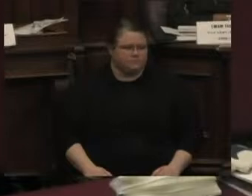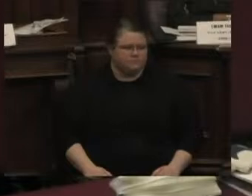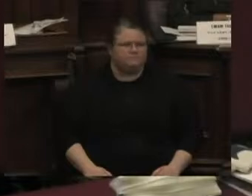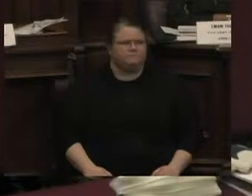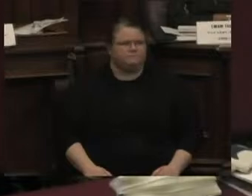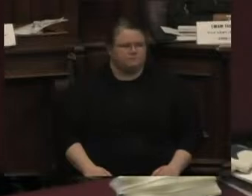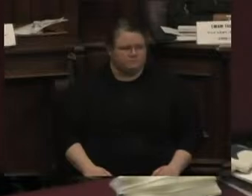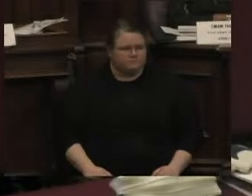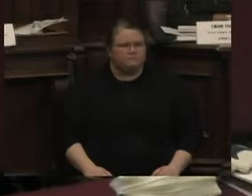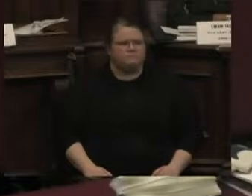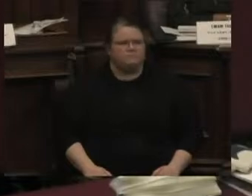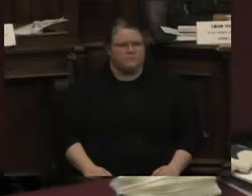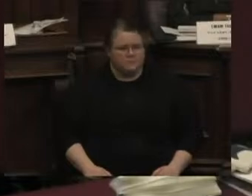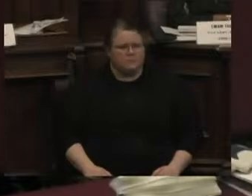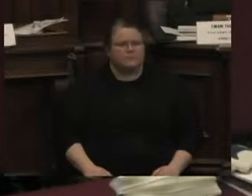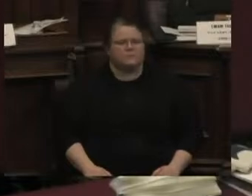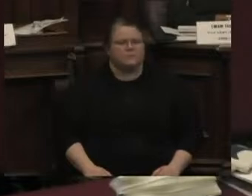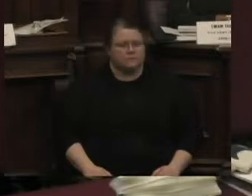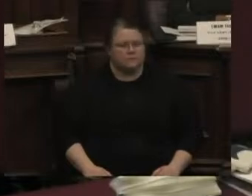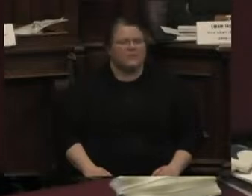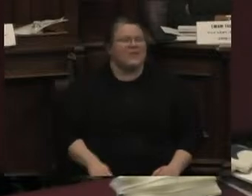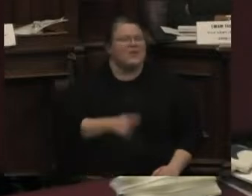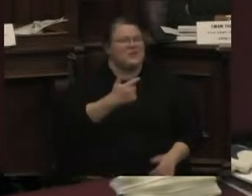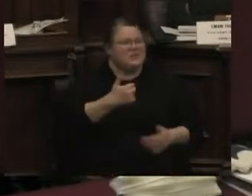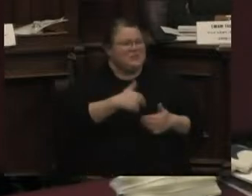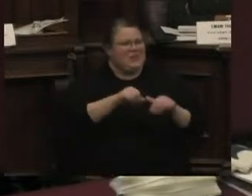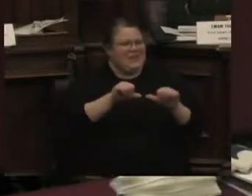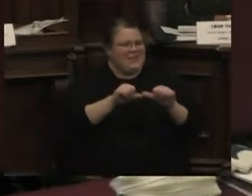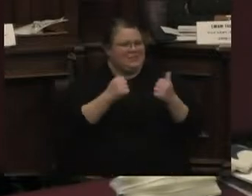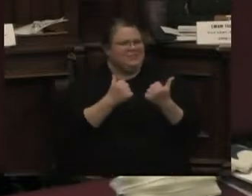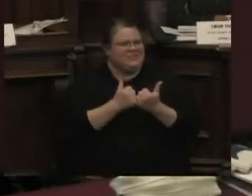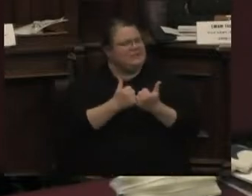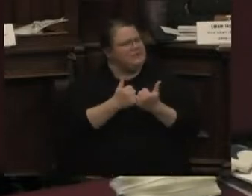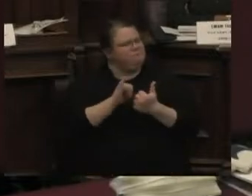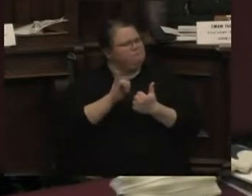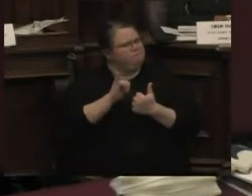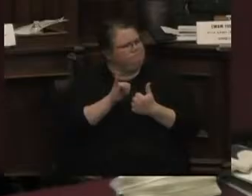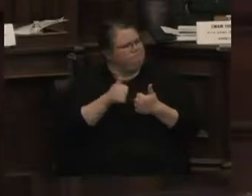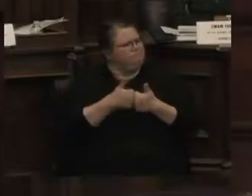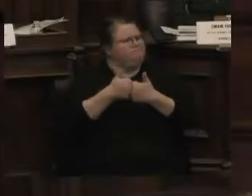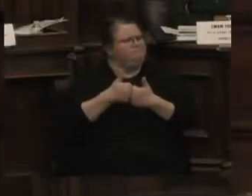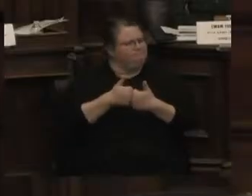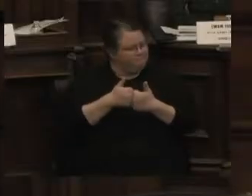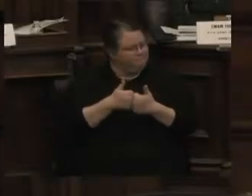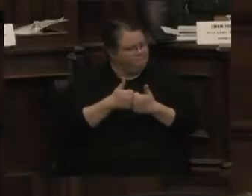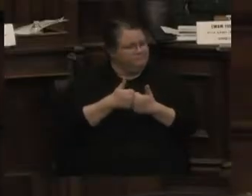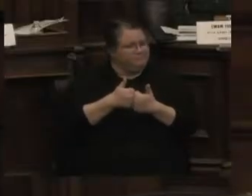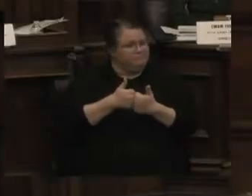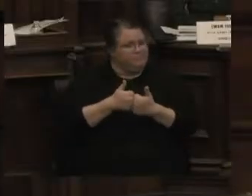Welcome. I, you know, I wanted to say that, you know, as